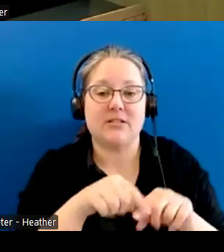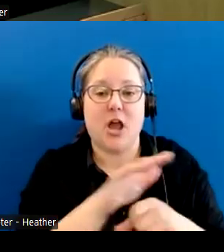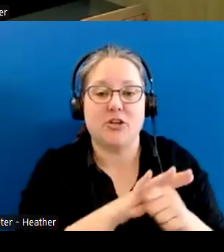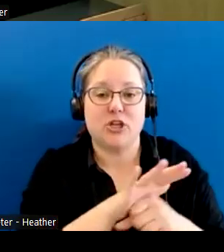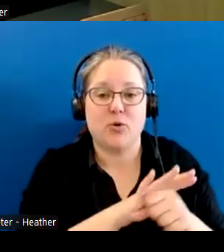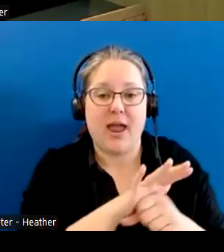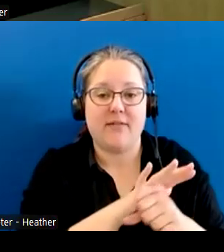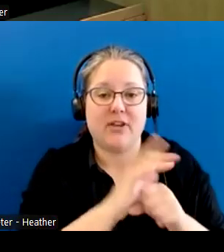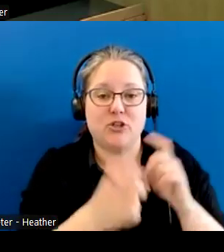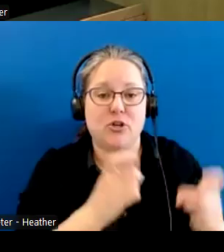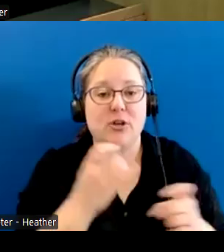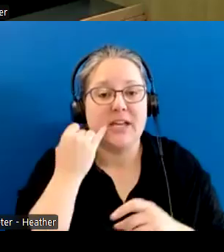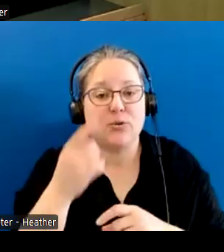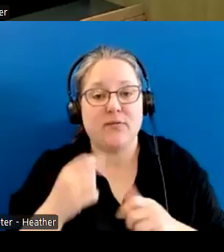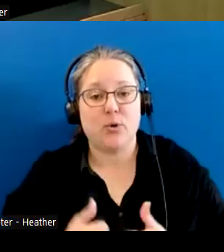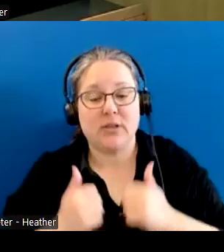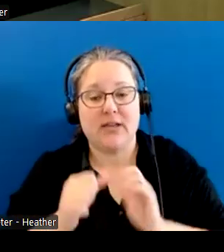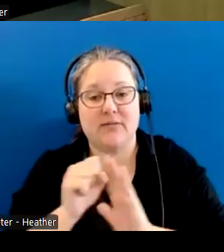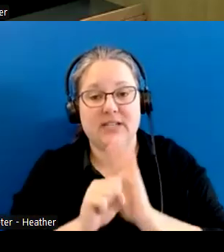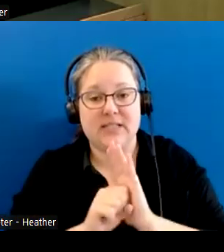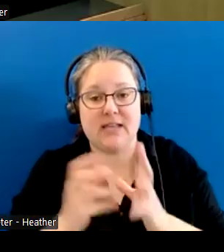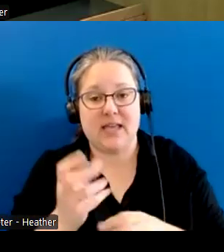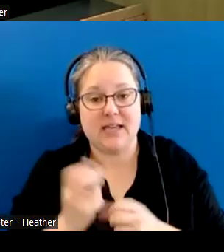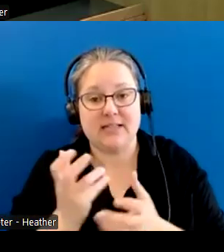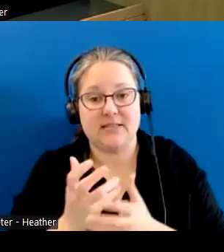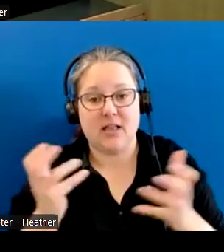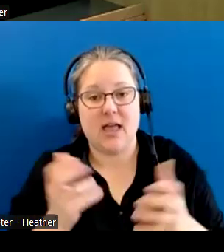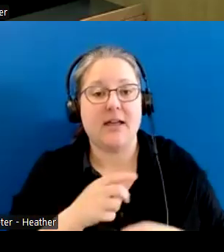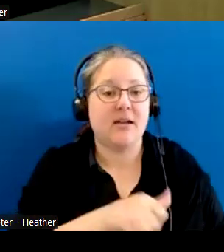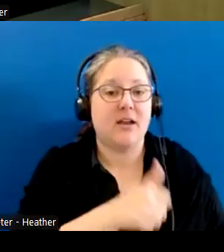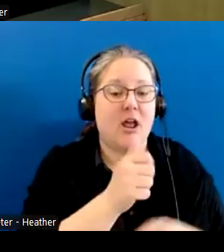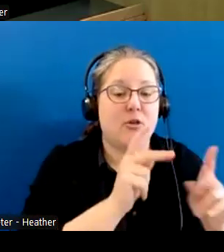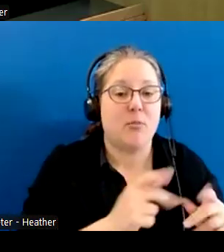you live in a state that gets a lot of NIH funds and another investigator lives in New Mexico where